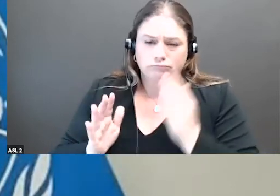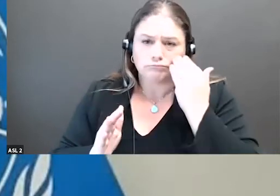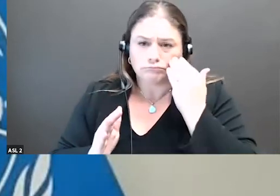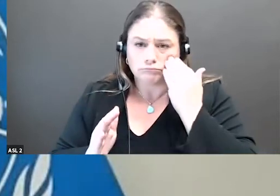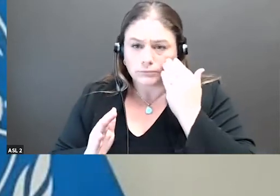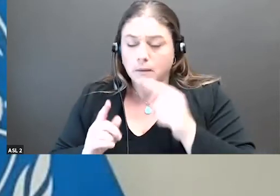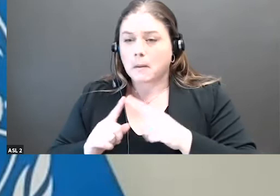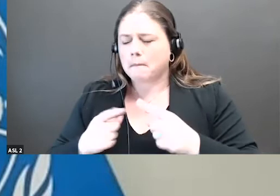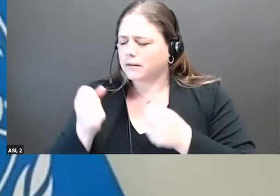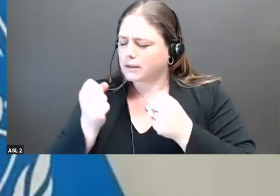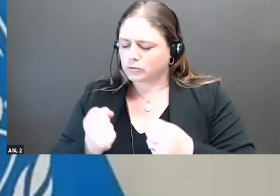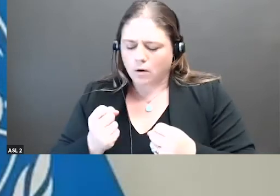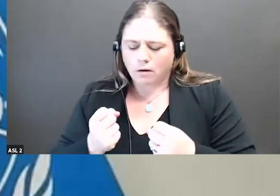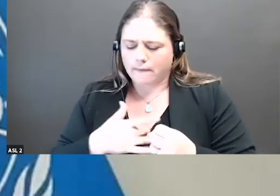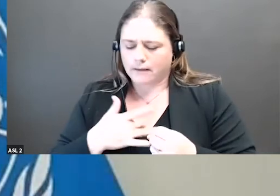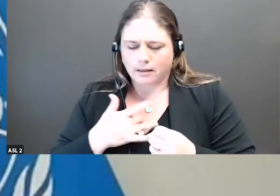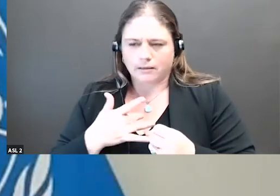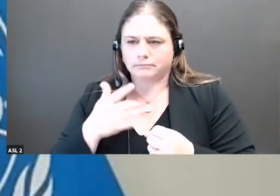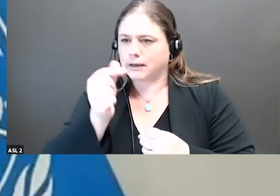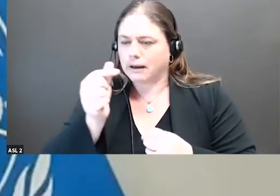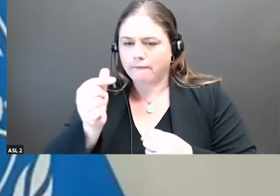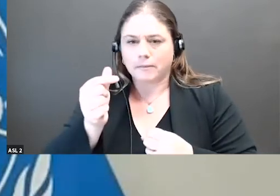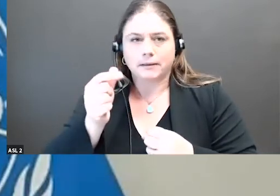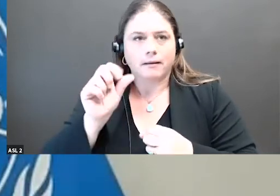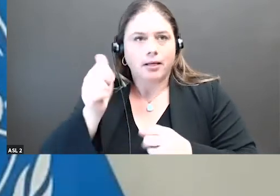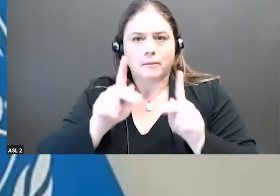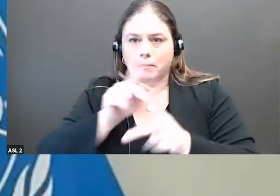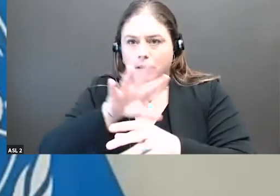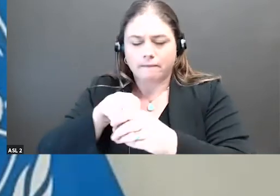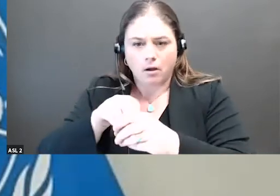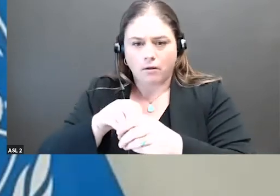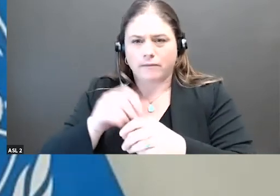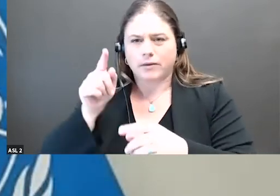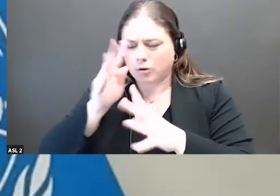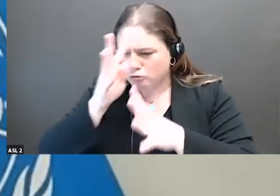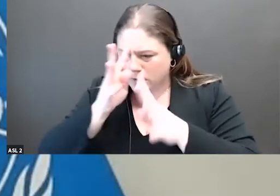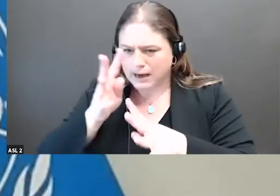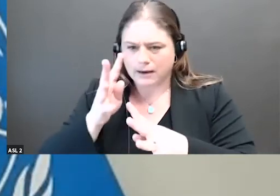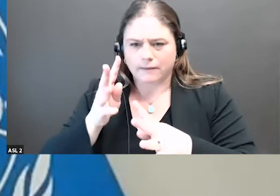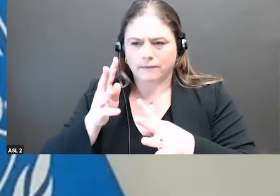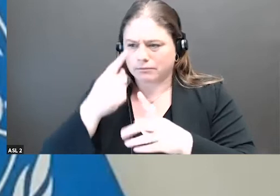society players who are sincerely and creatively striving to use the UN conventions and processes